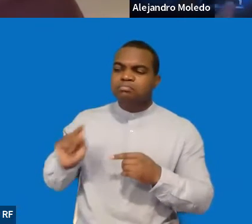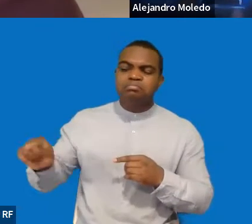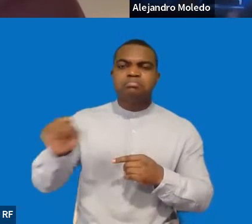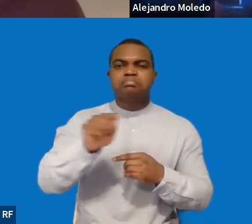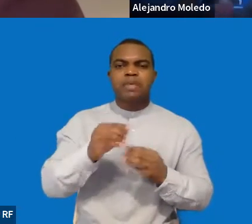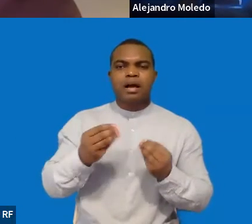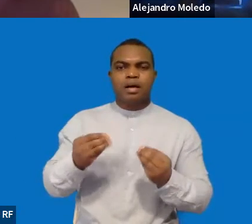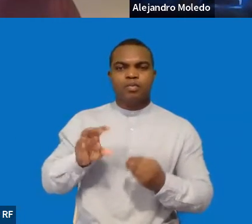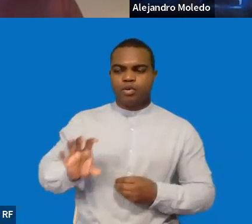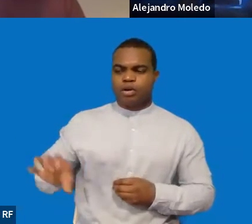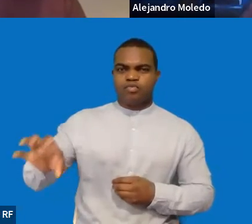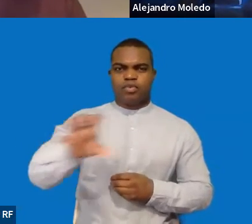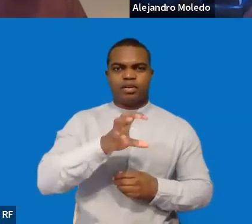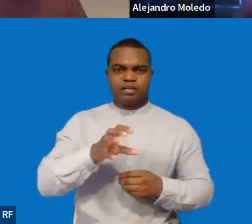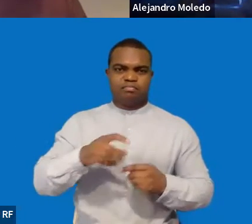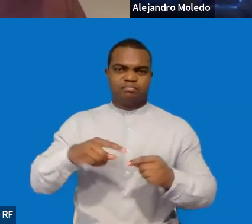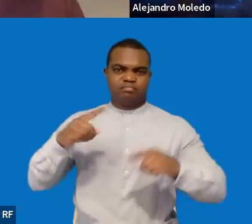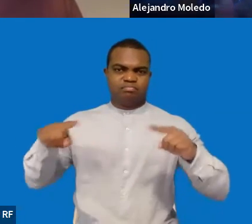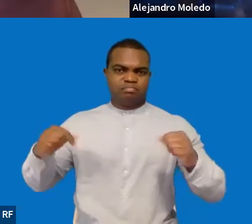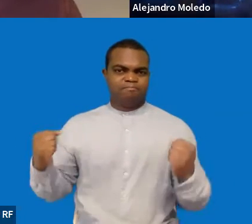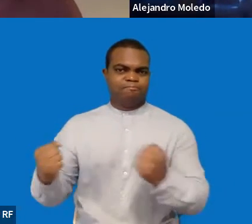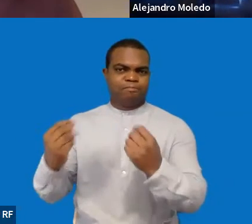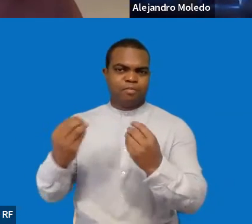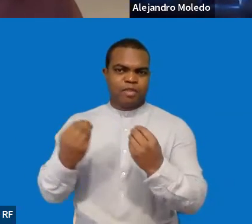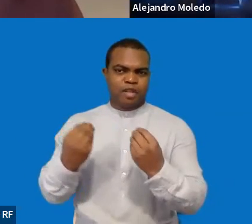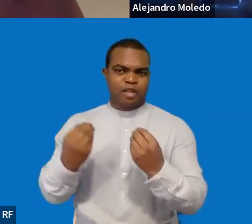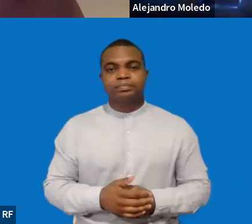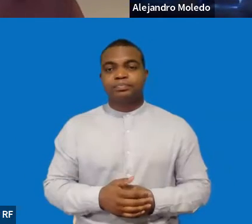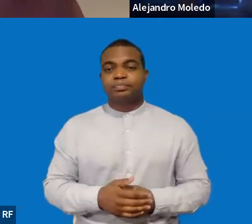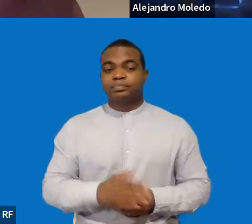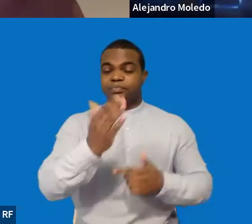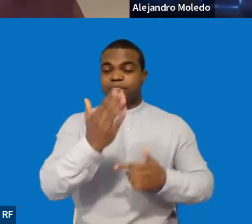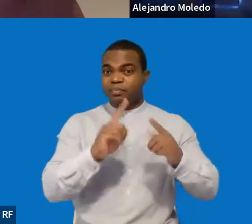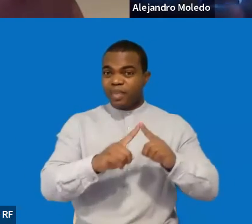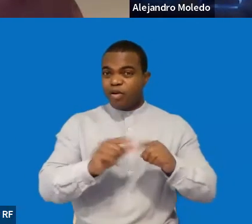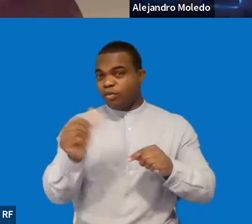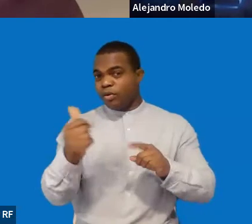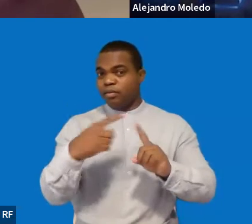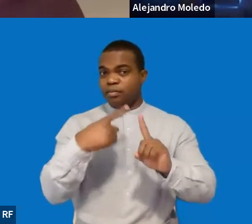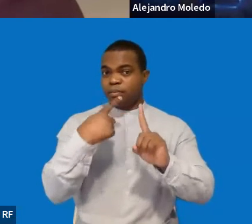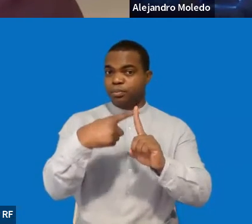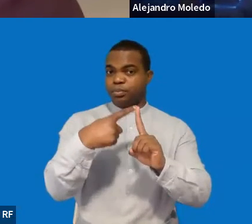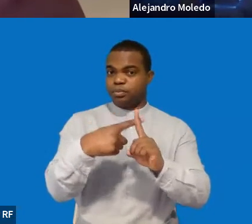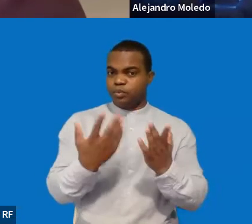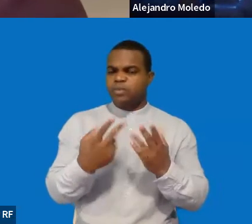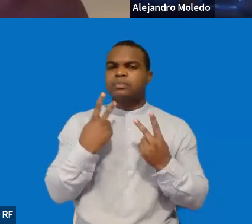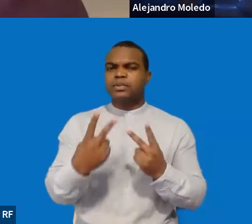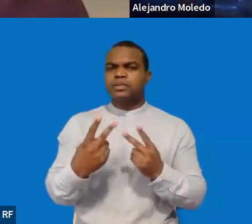allows for the complementarity with national card. Because we know that, in some European countries,